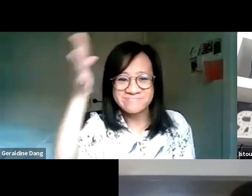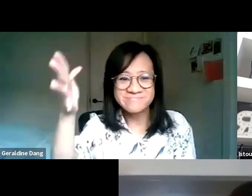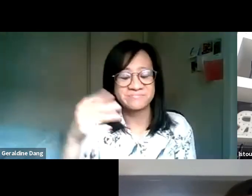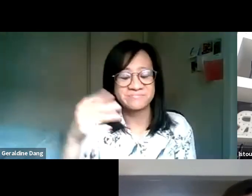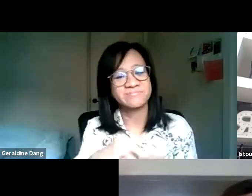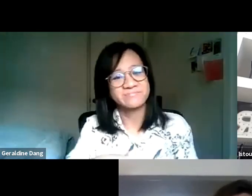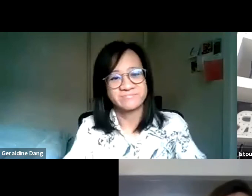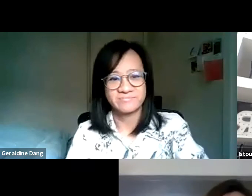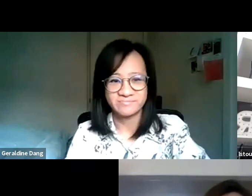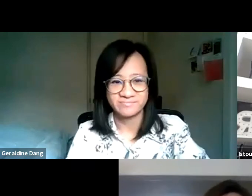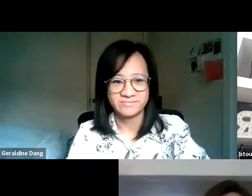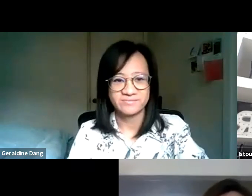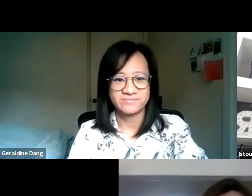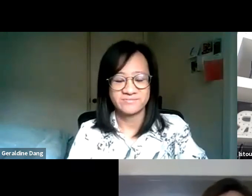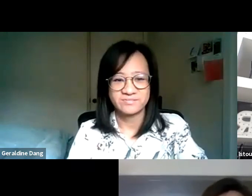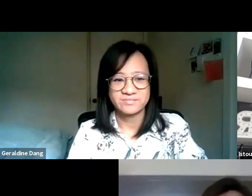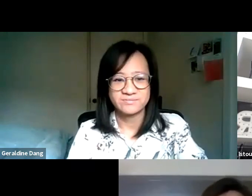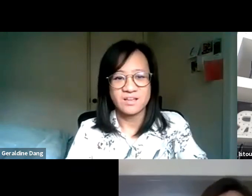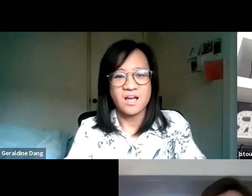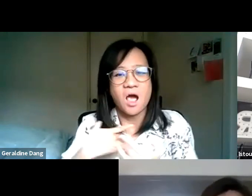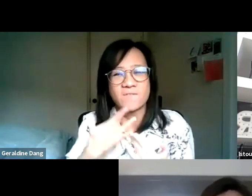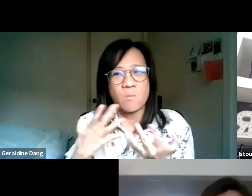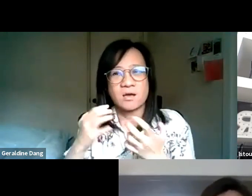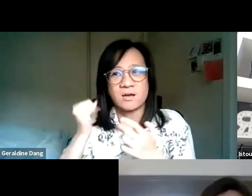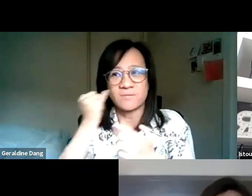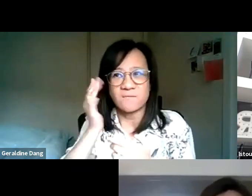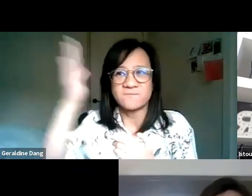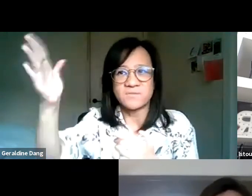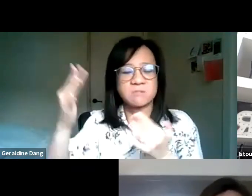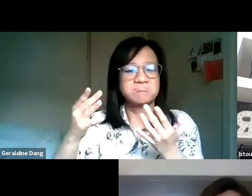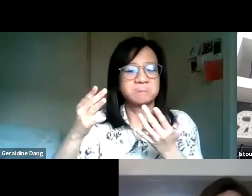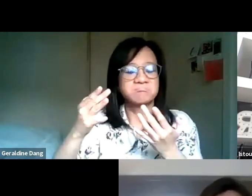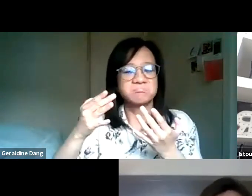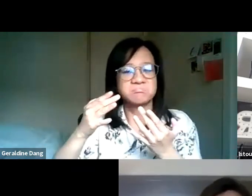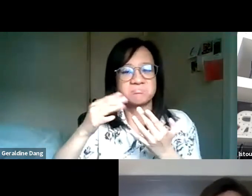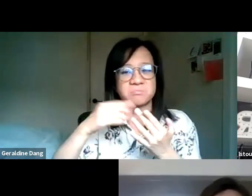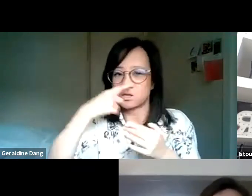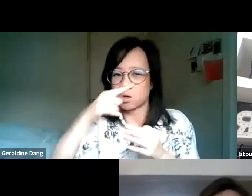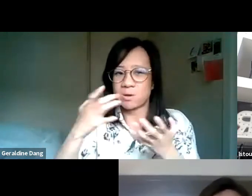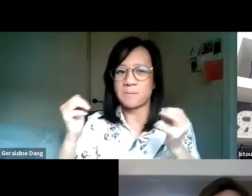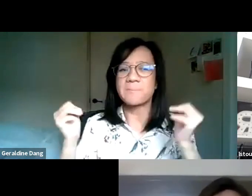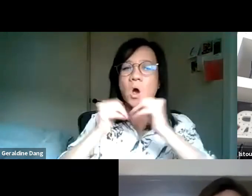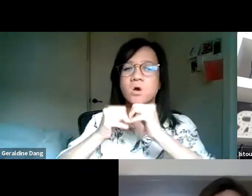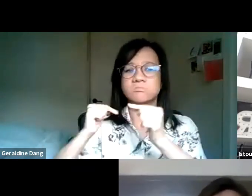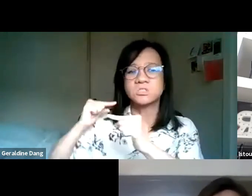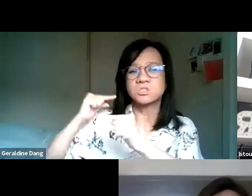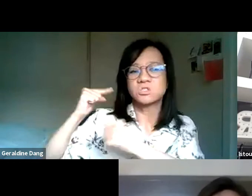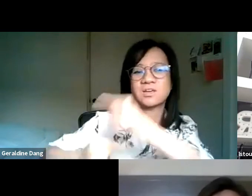heritage of my family, to be traveling and I wanted to be like my grandfather.